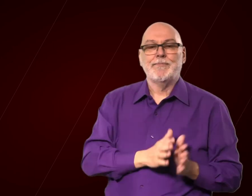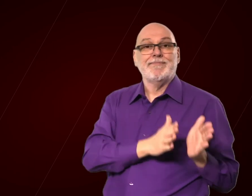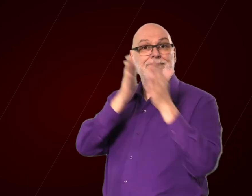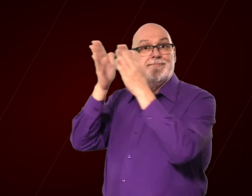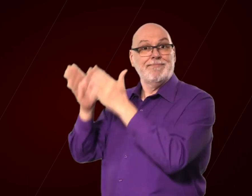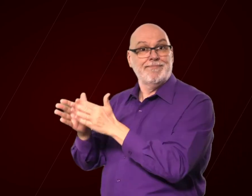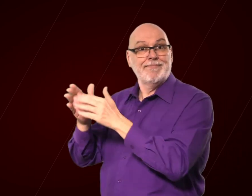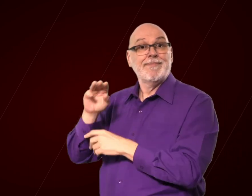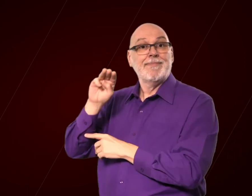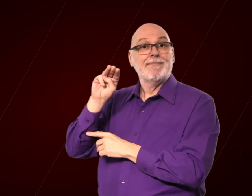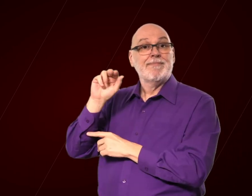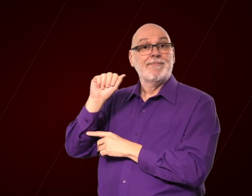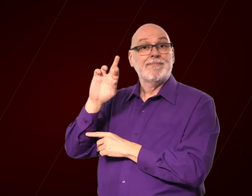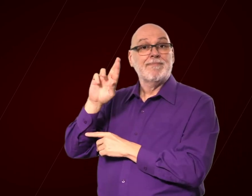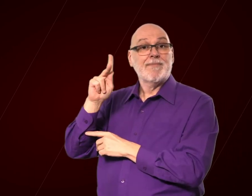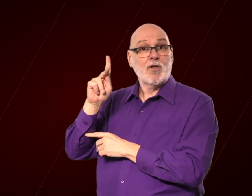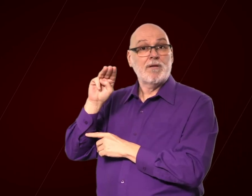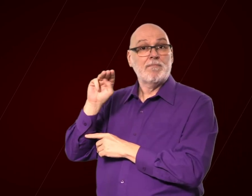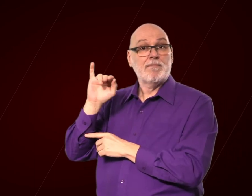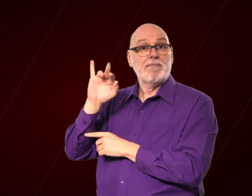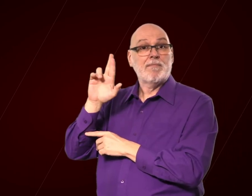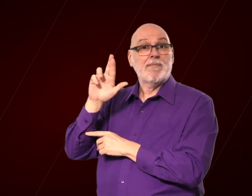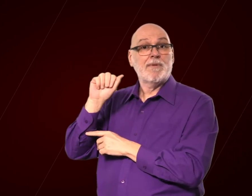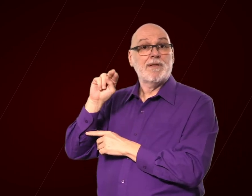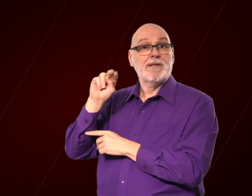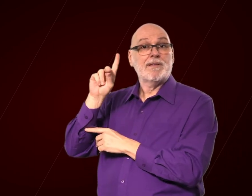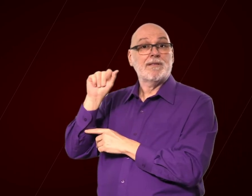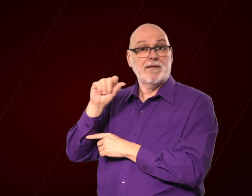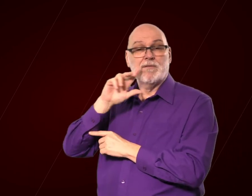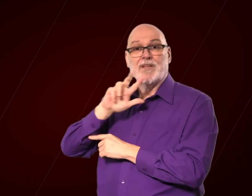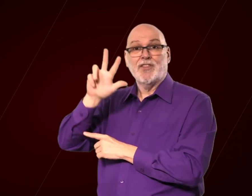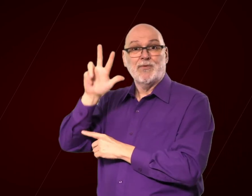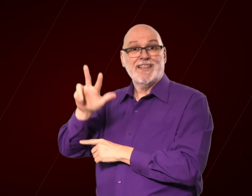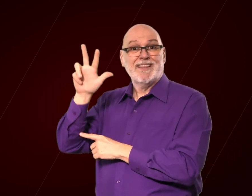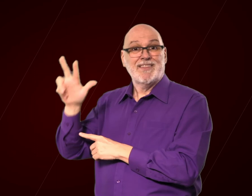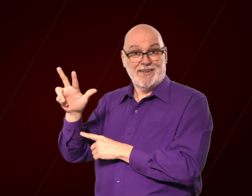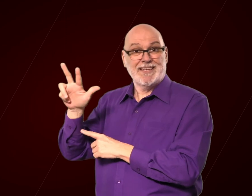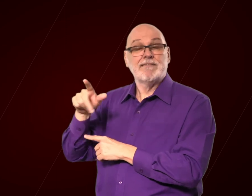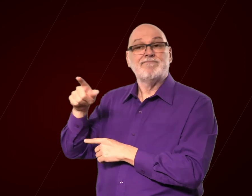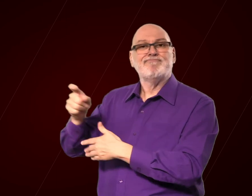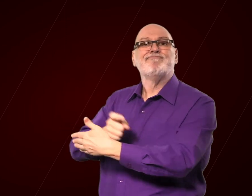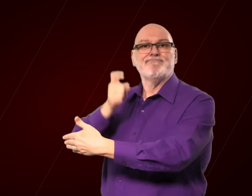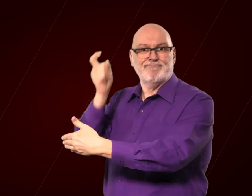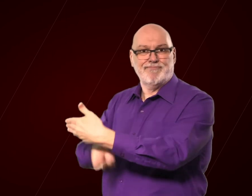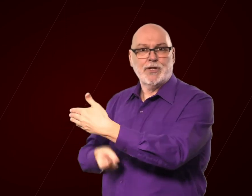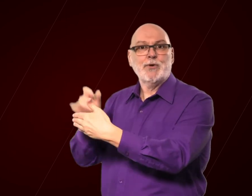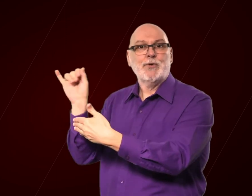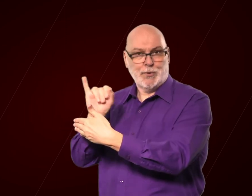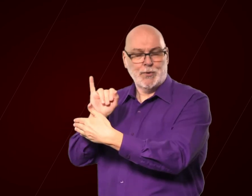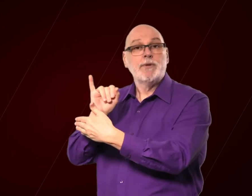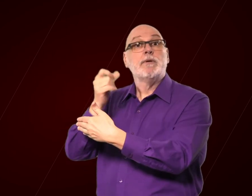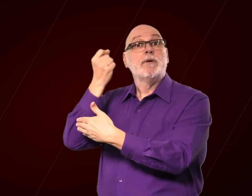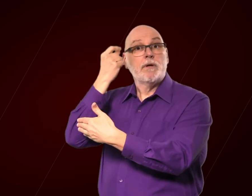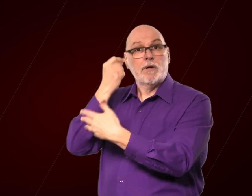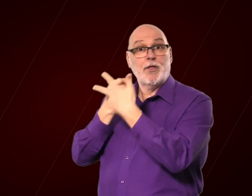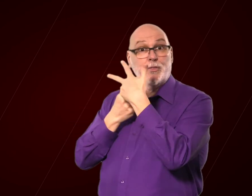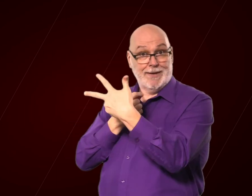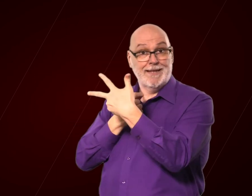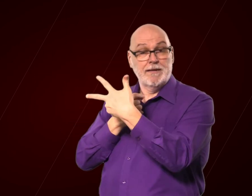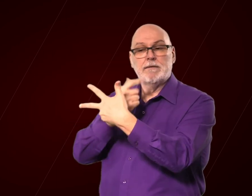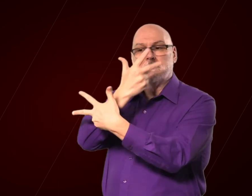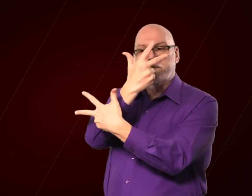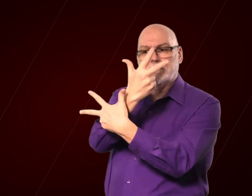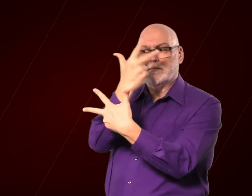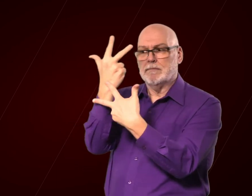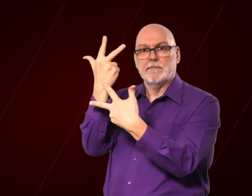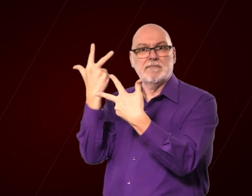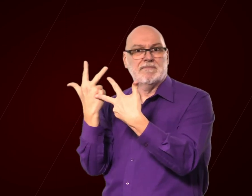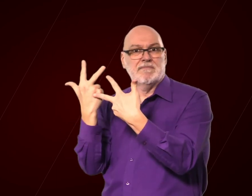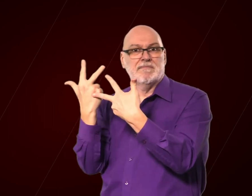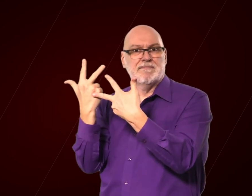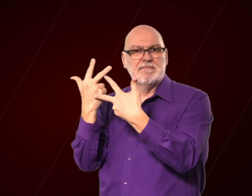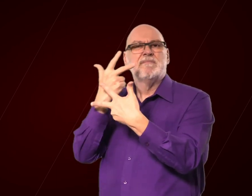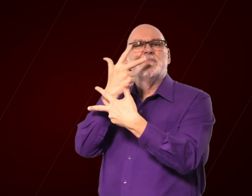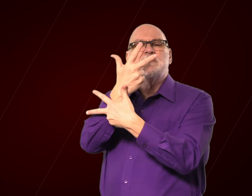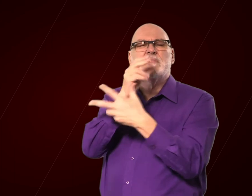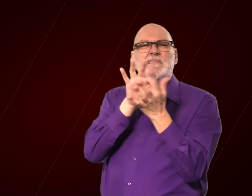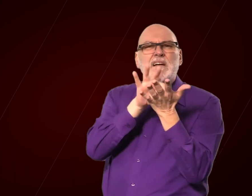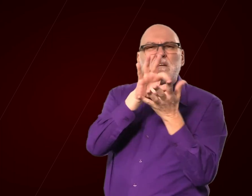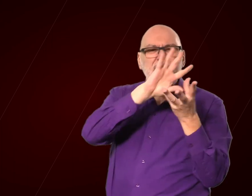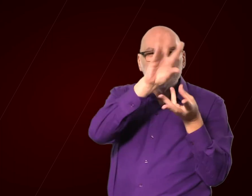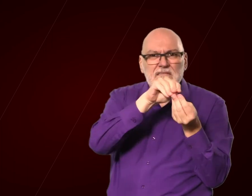Mark Miranda, 33, was charged with three counts of possession of